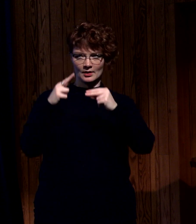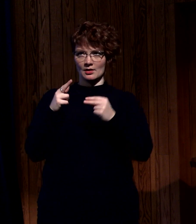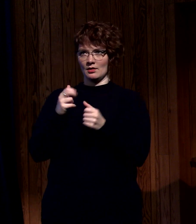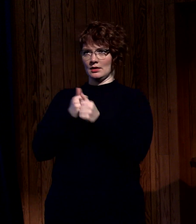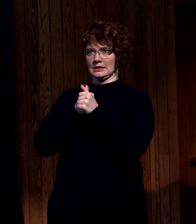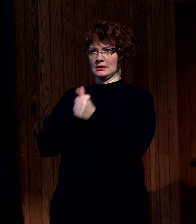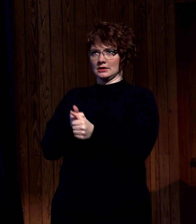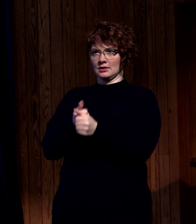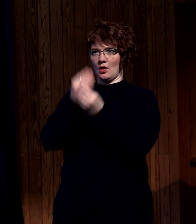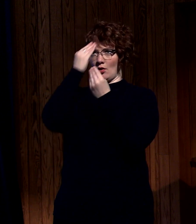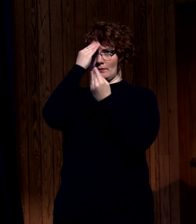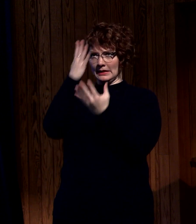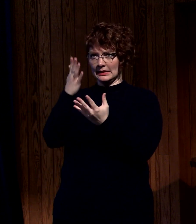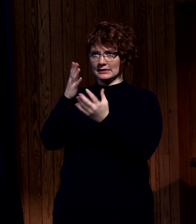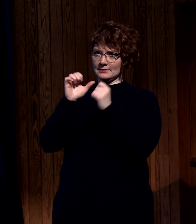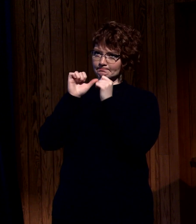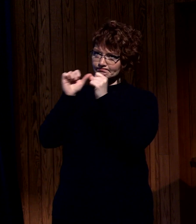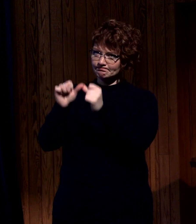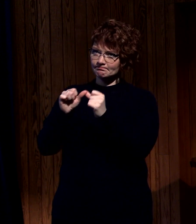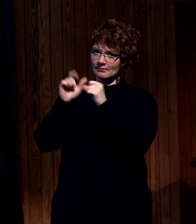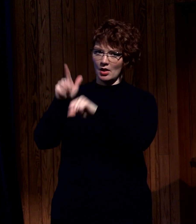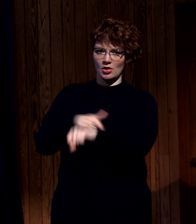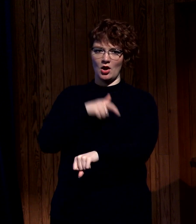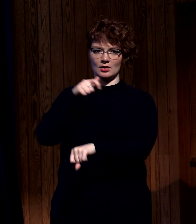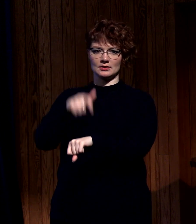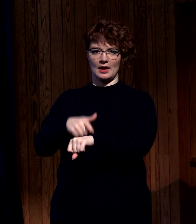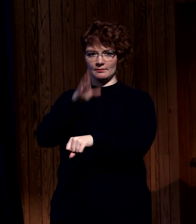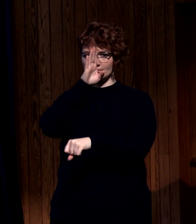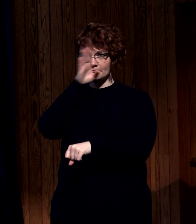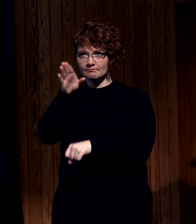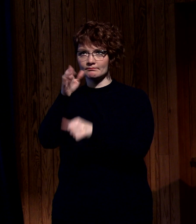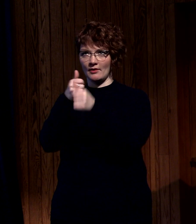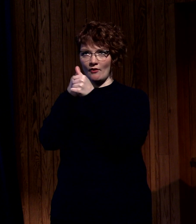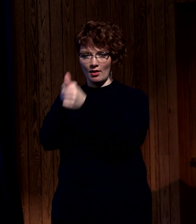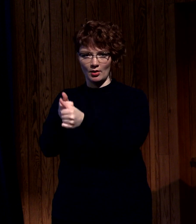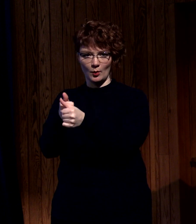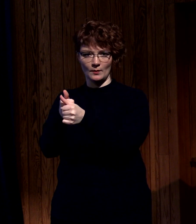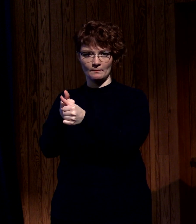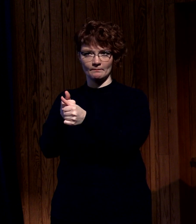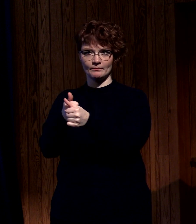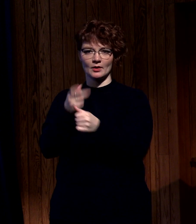the same direction. Now, you see that photo, you may look at the